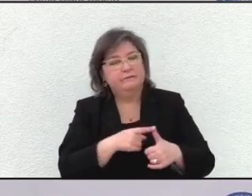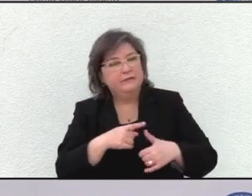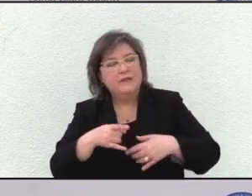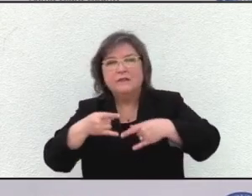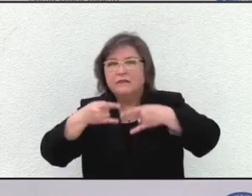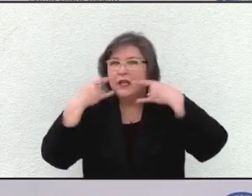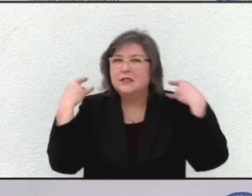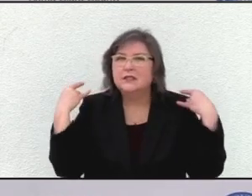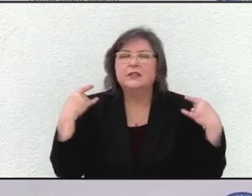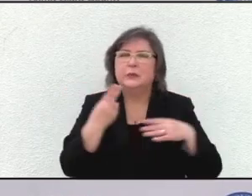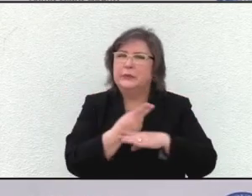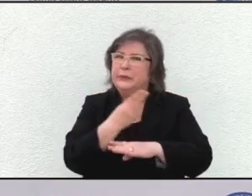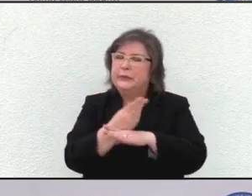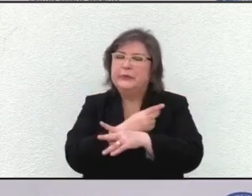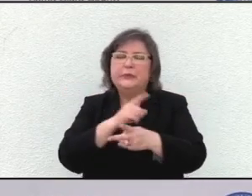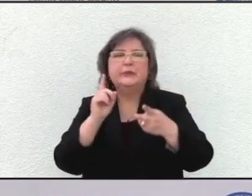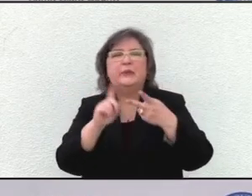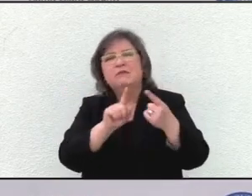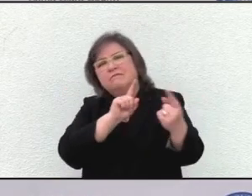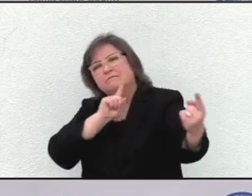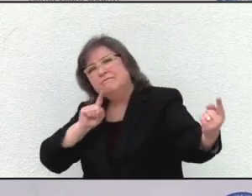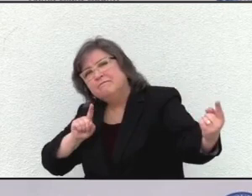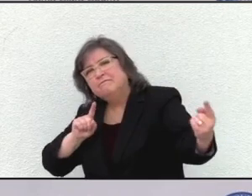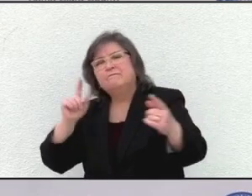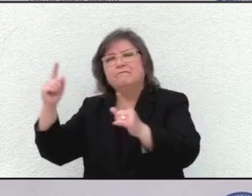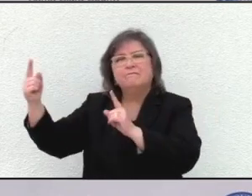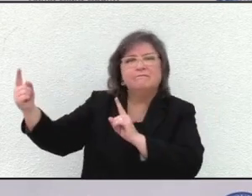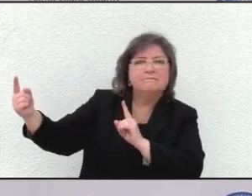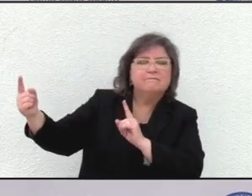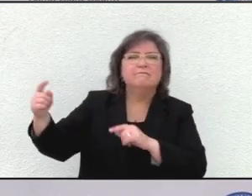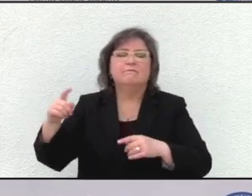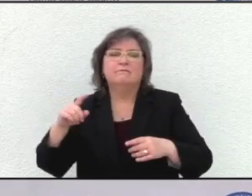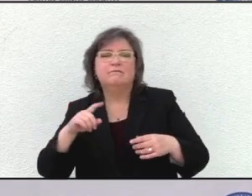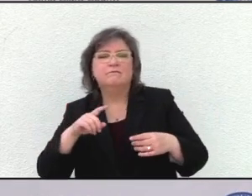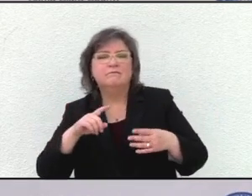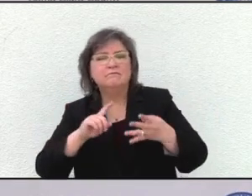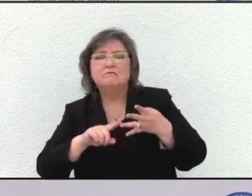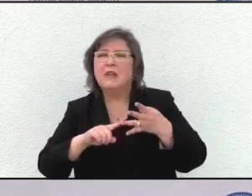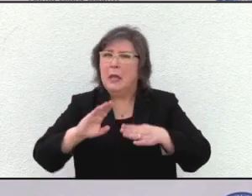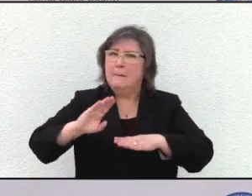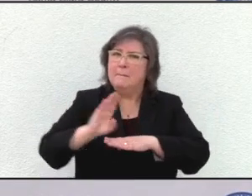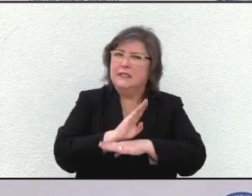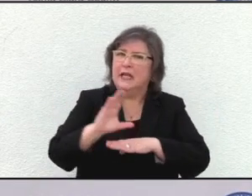distancing, and that businesses and entities are still required to maximize telework, to